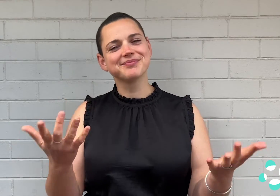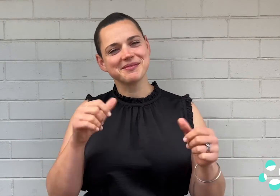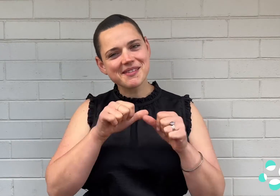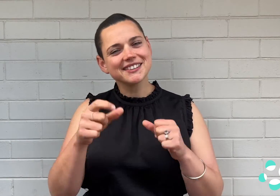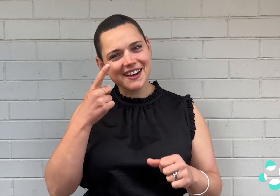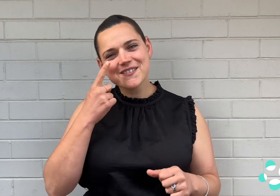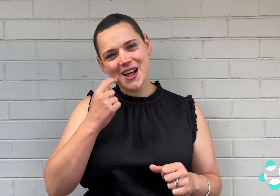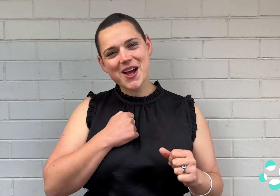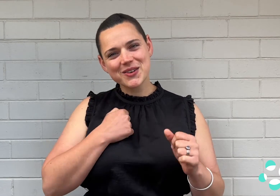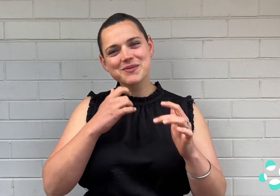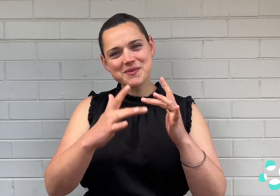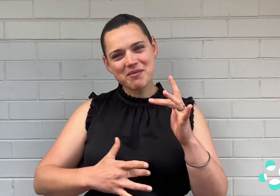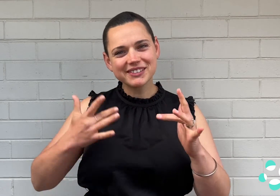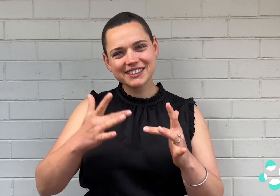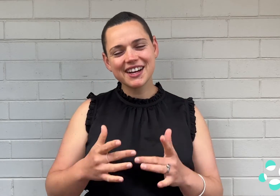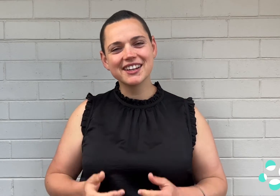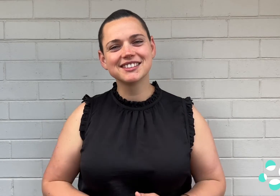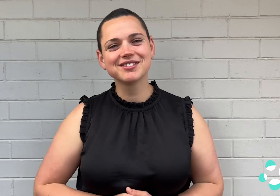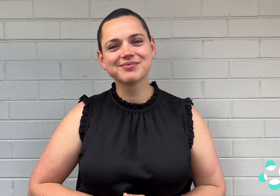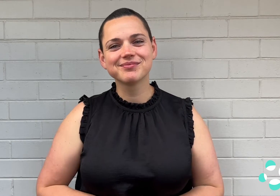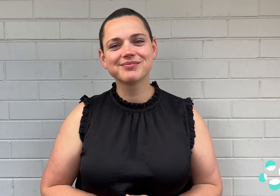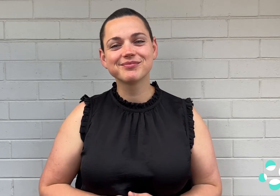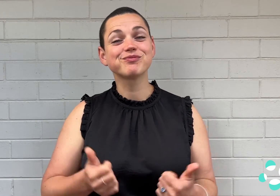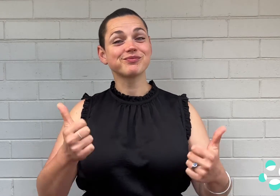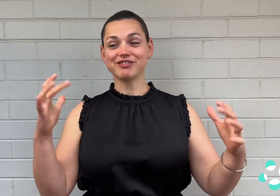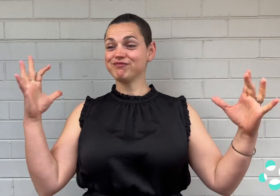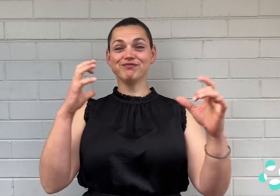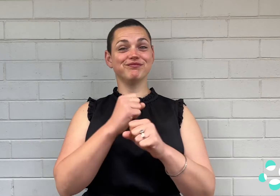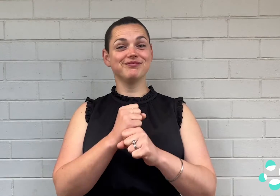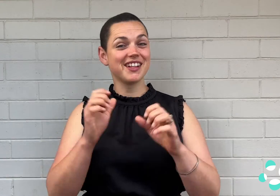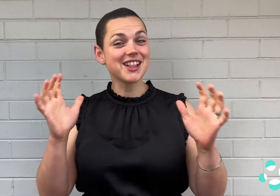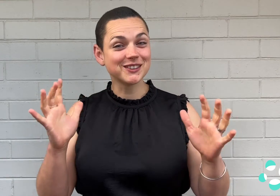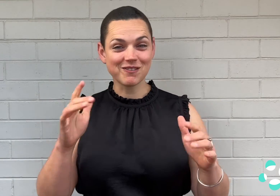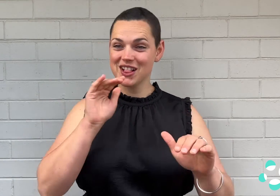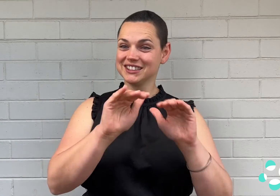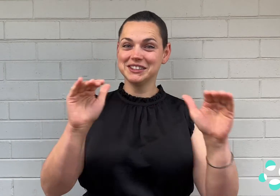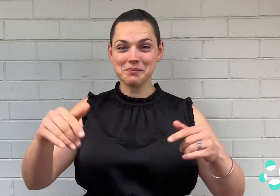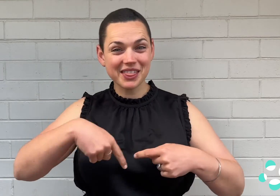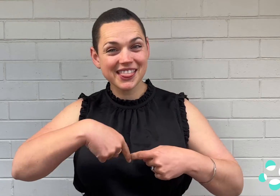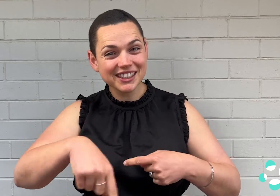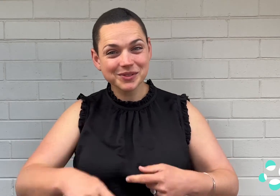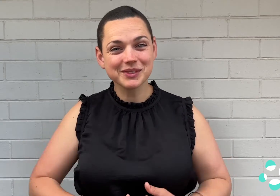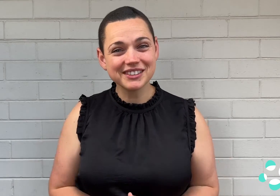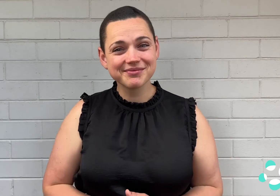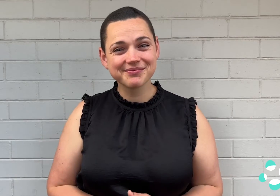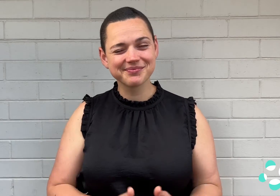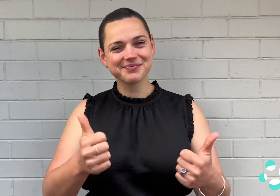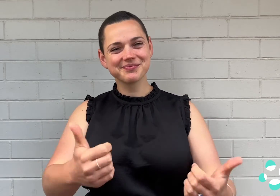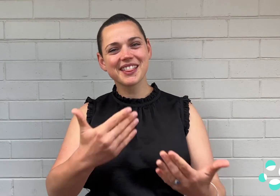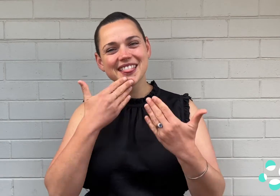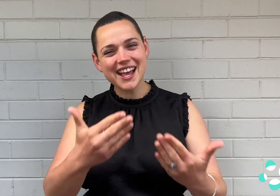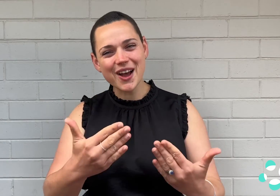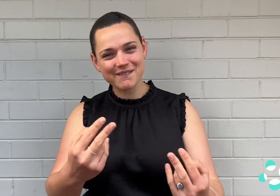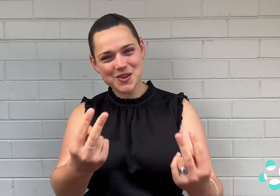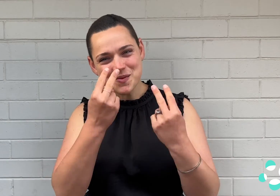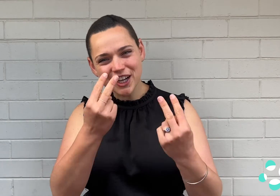please look at our website. So that's it for this week. Thank you for watching. Bye.